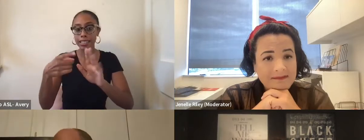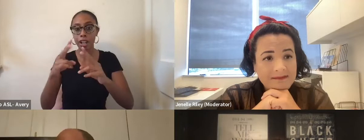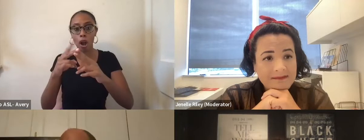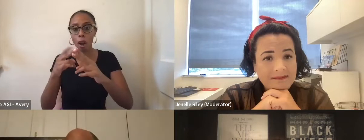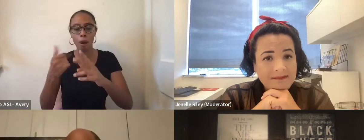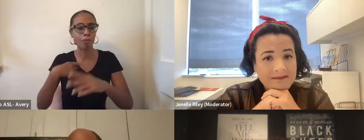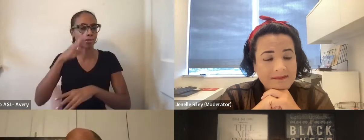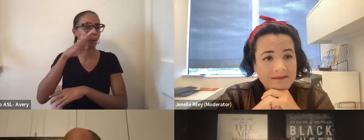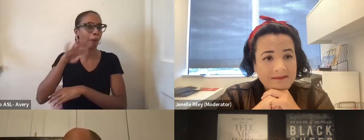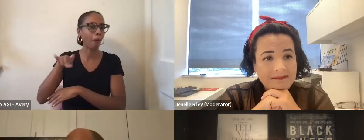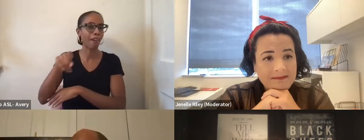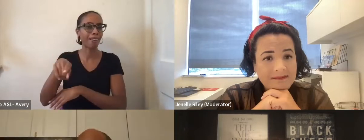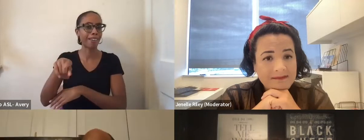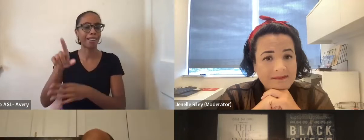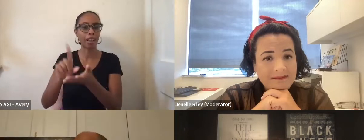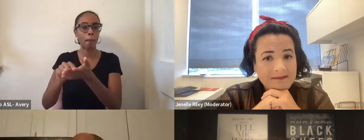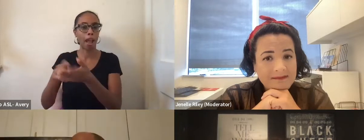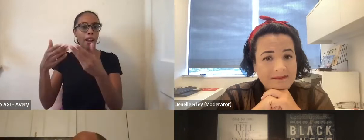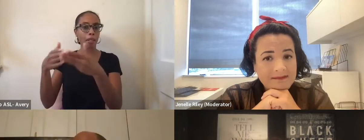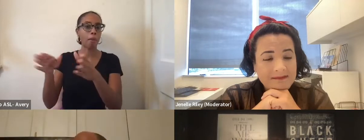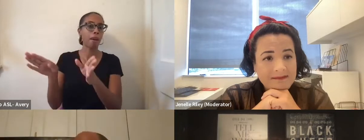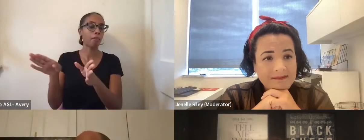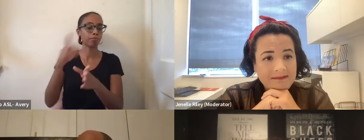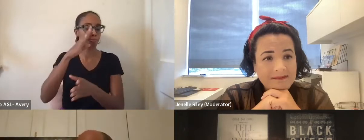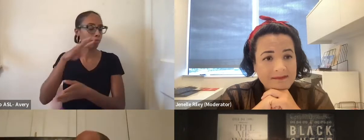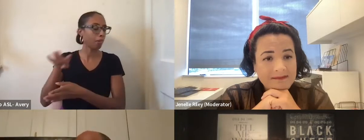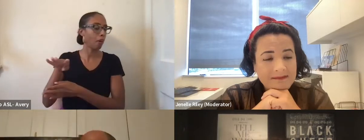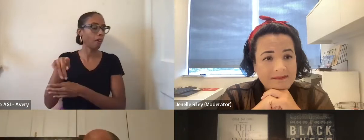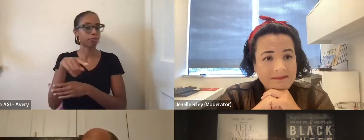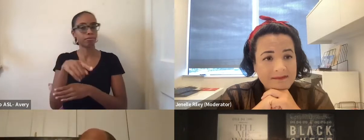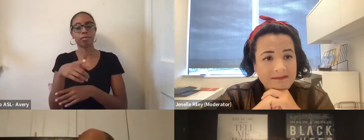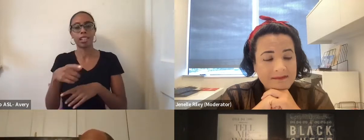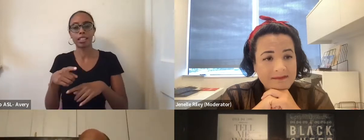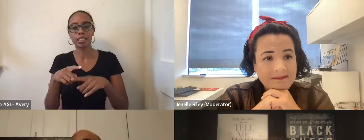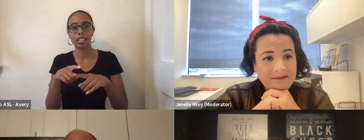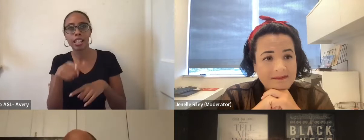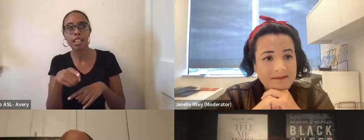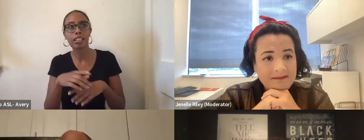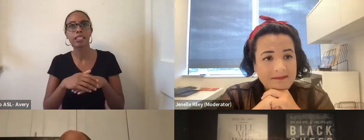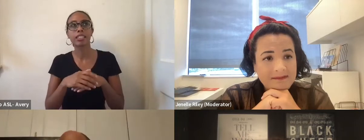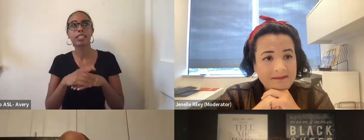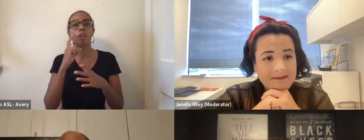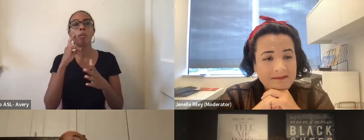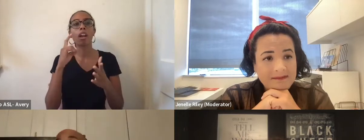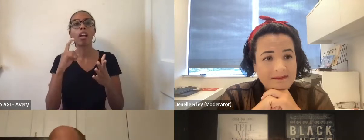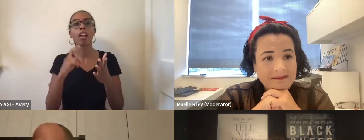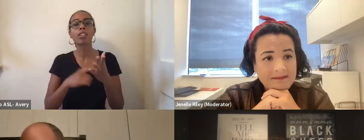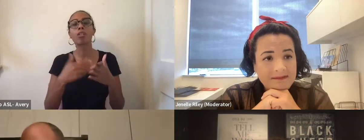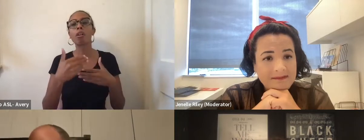this kind of creeping realization of how unsuitable they were. And this sort of national obsession